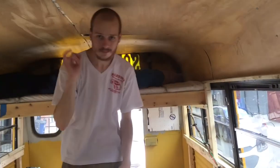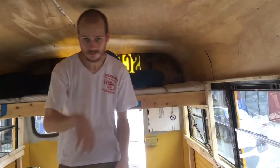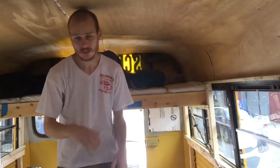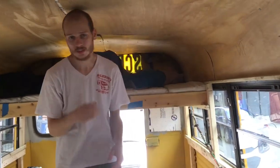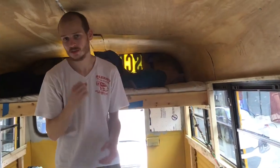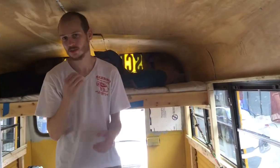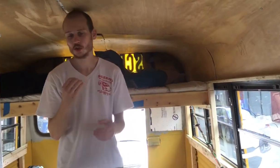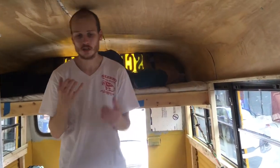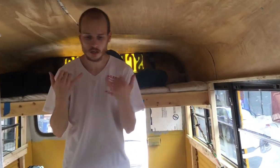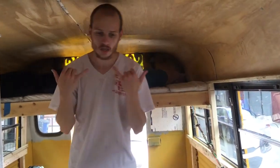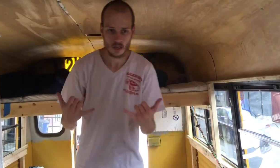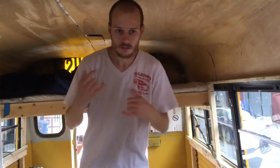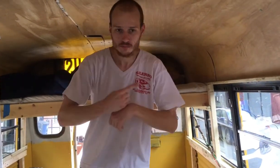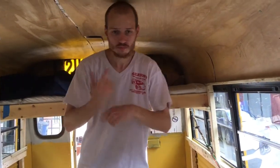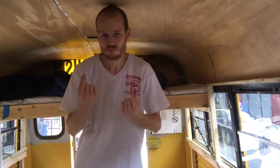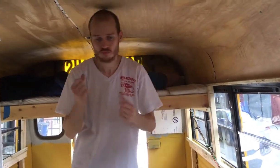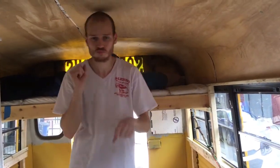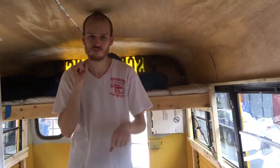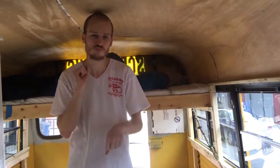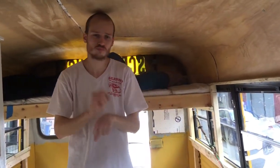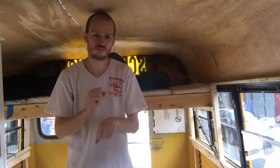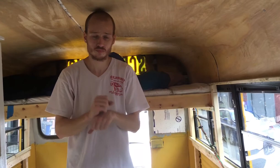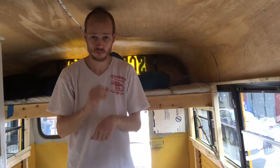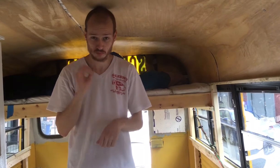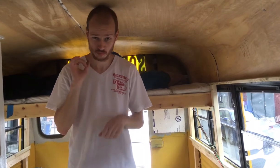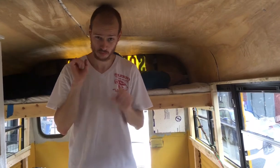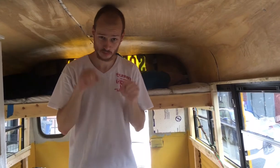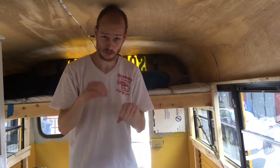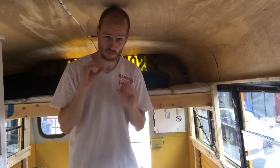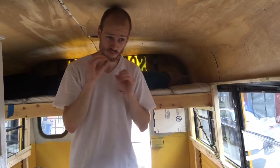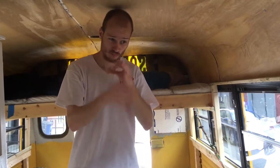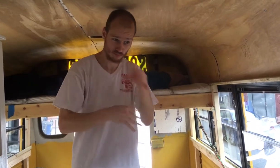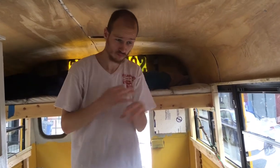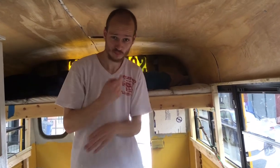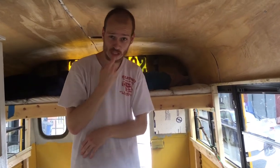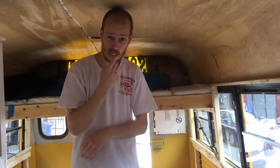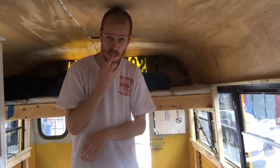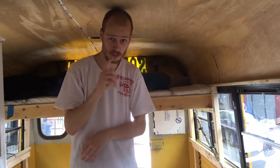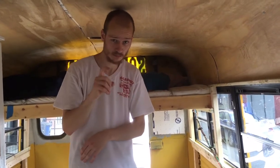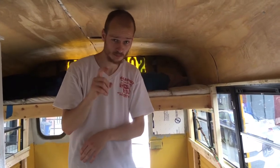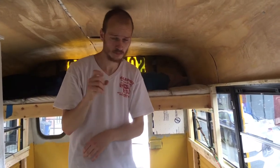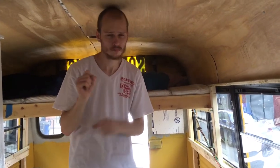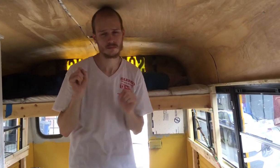This.. So, for today is doings work on window. do can I replace new glass?